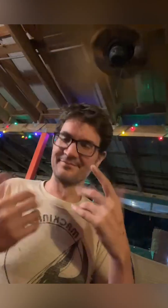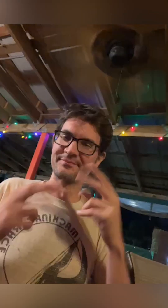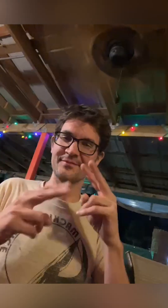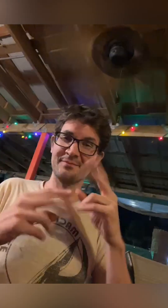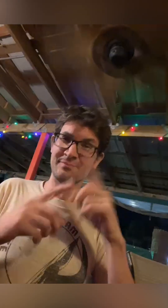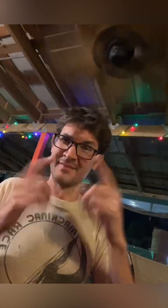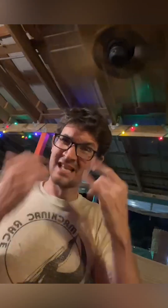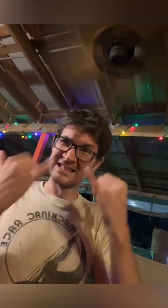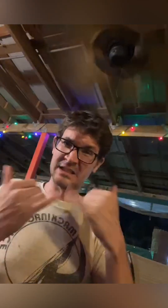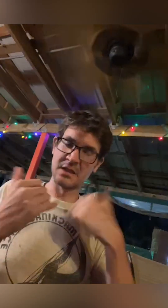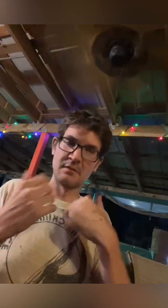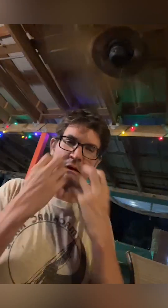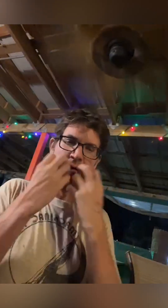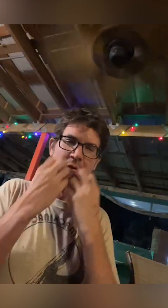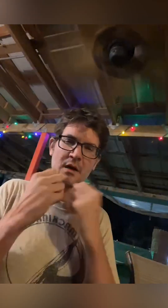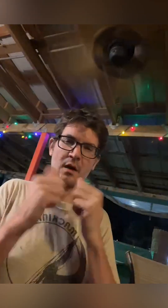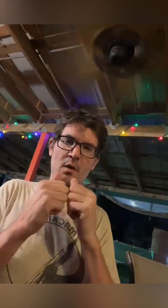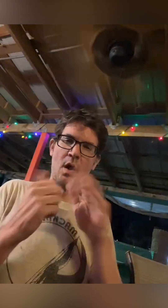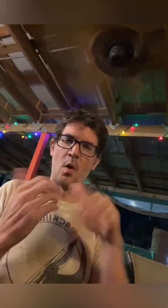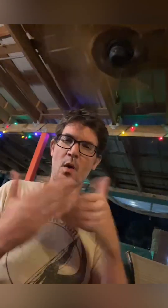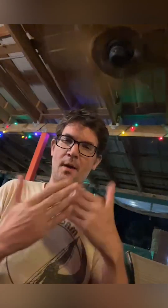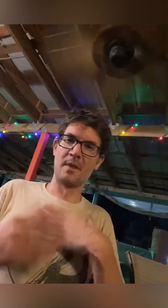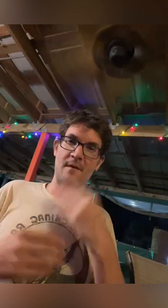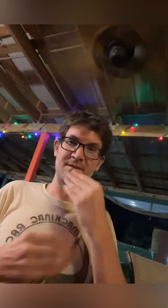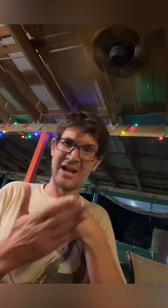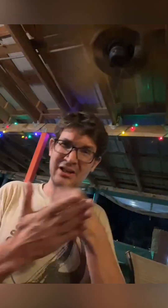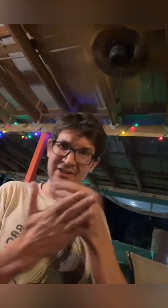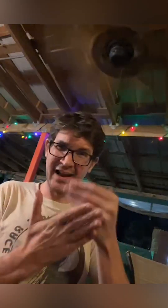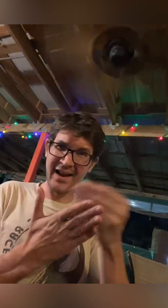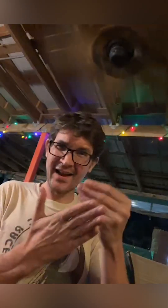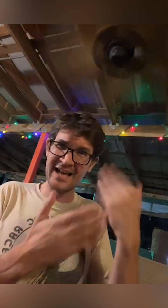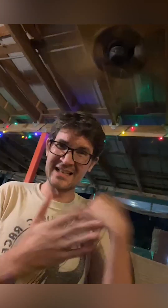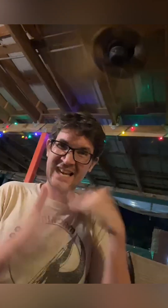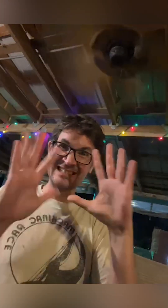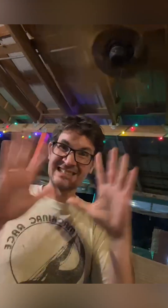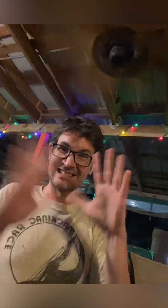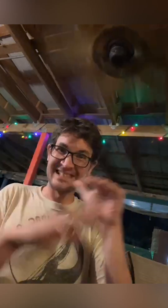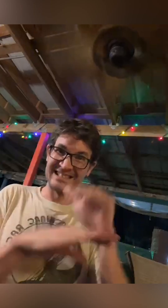I bought a bunch of food last Sunday night.